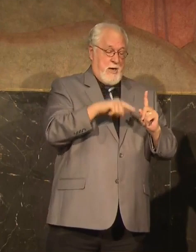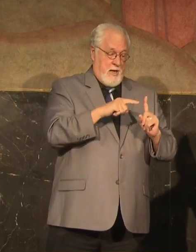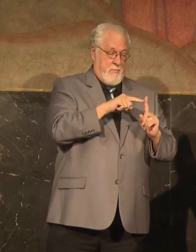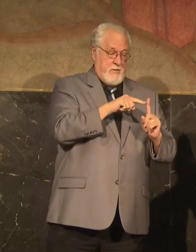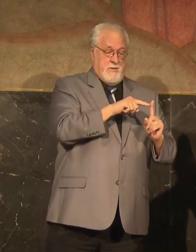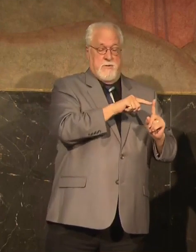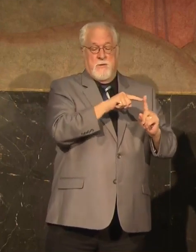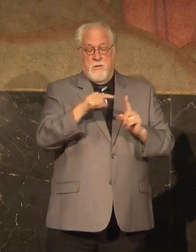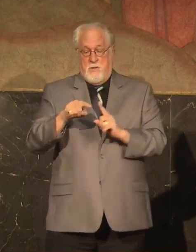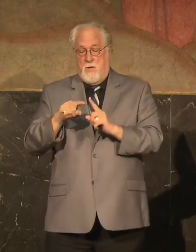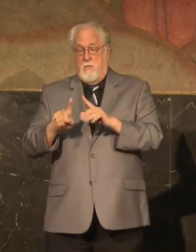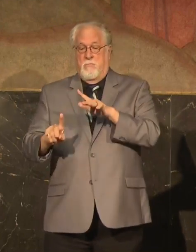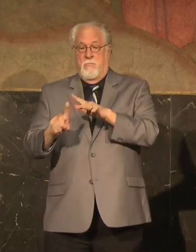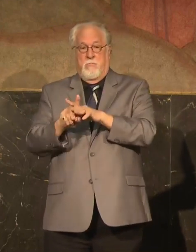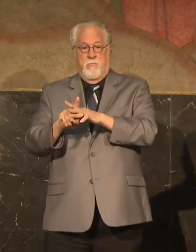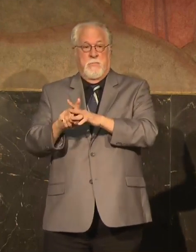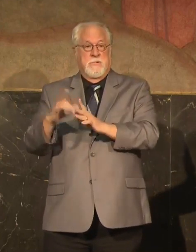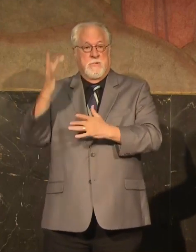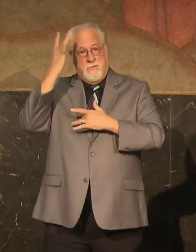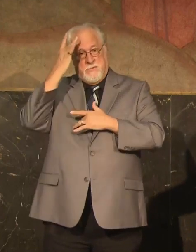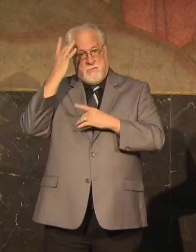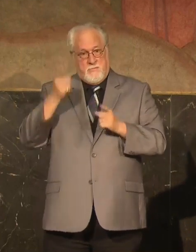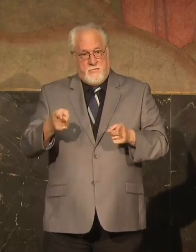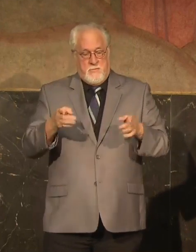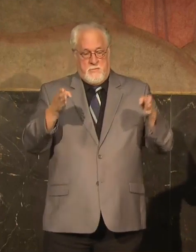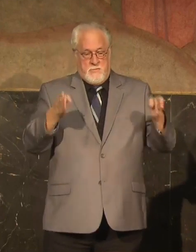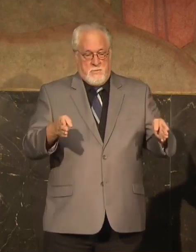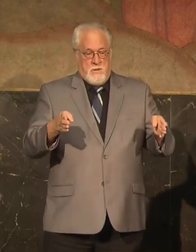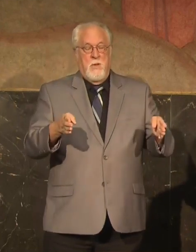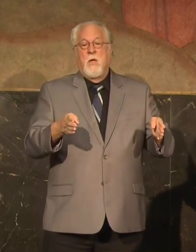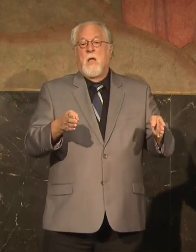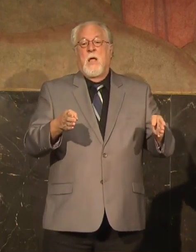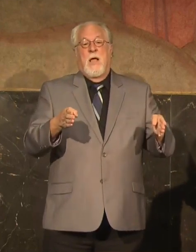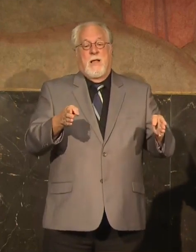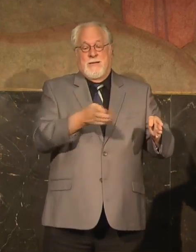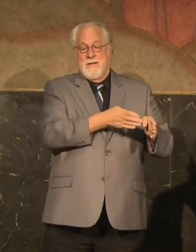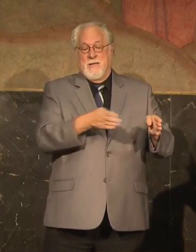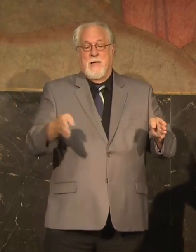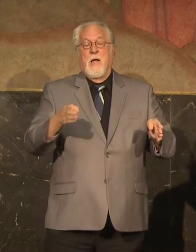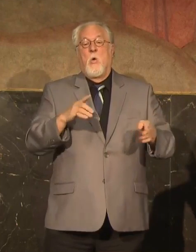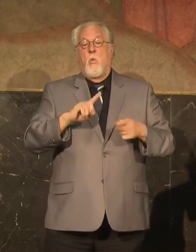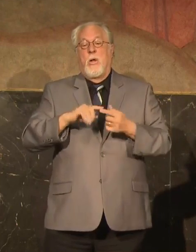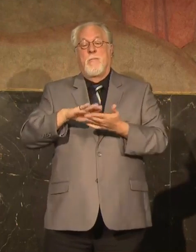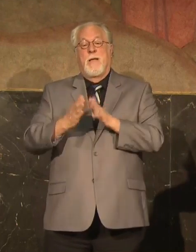case develops on, especially when that case becomes symptomatic and so forth.